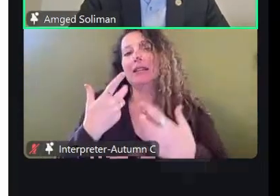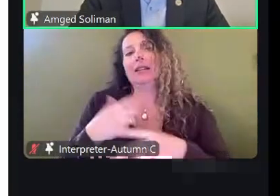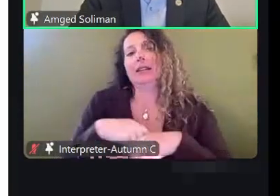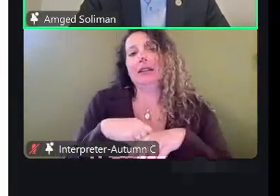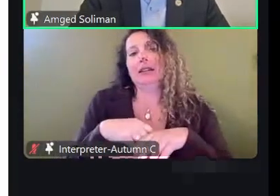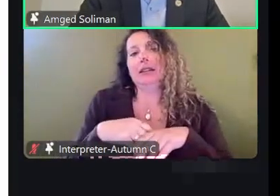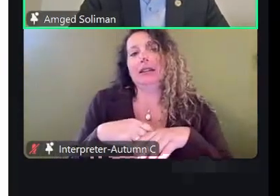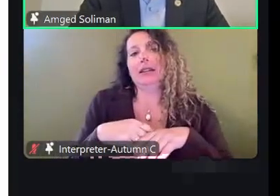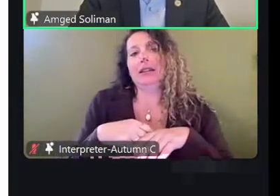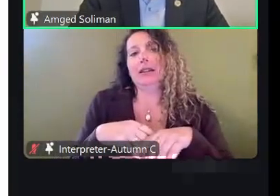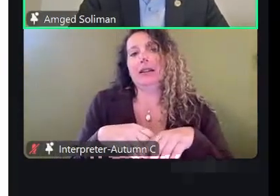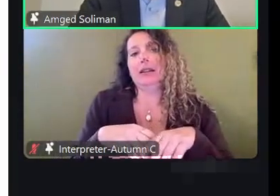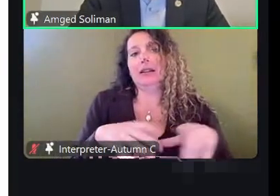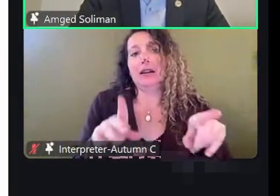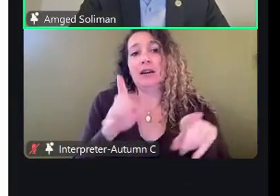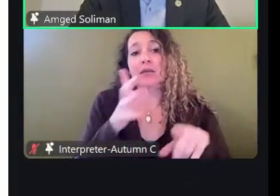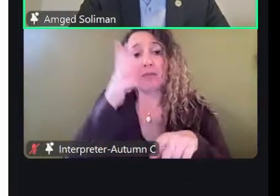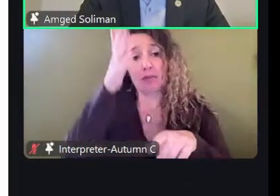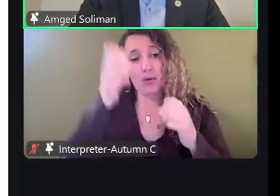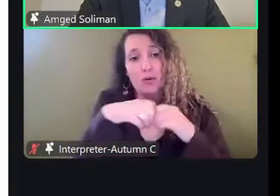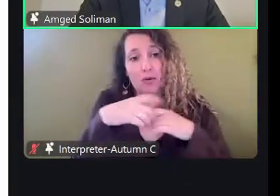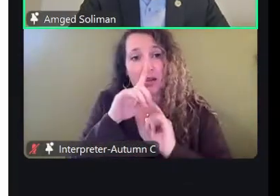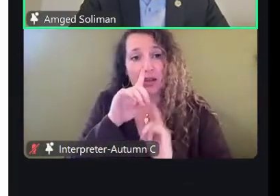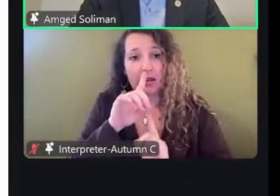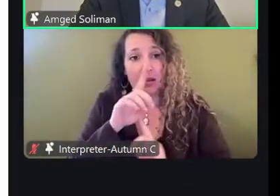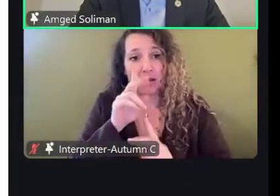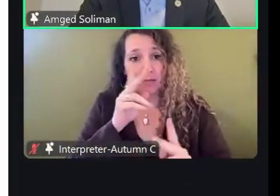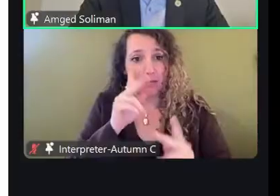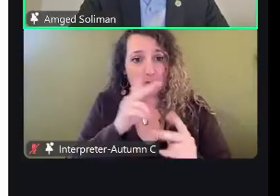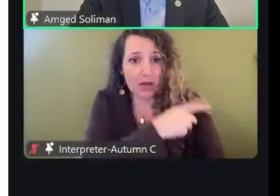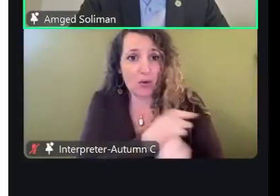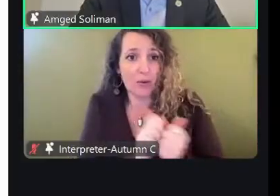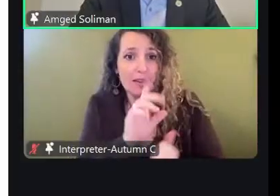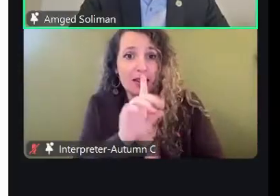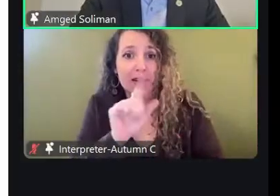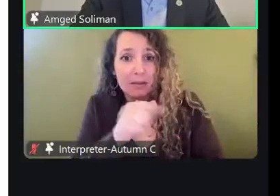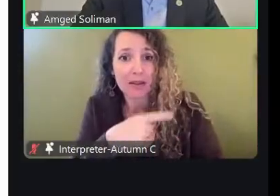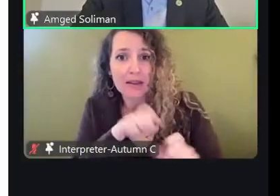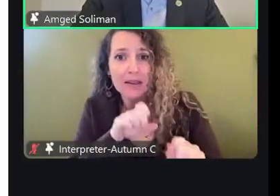disability even when unrelated to the reason for their healthcare visit can result in diagnostic